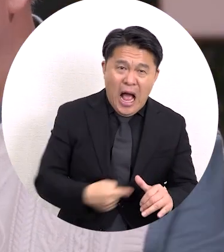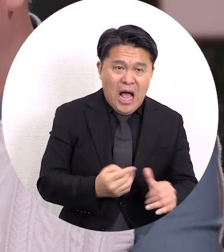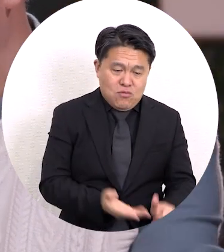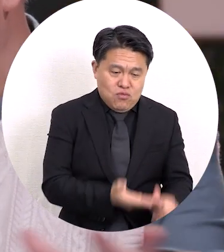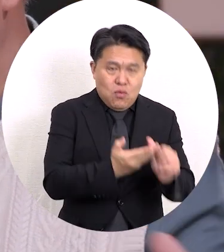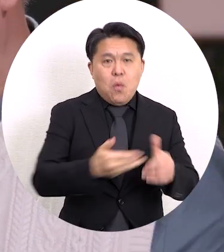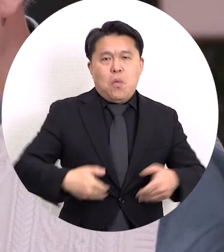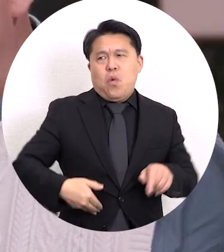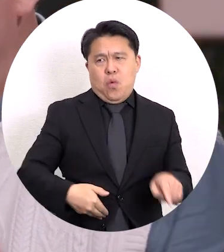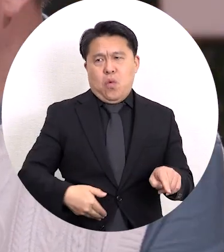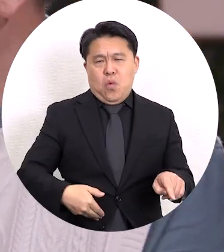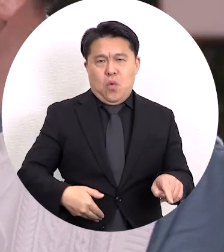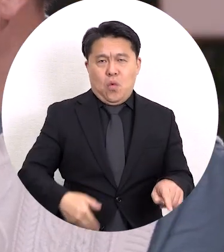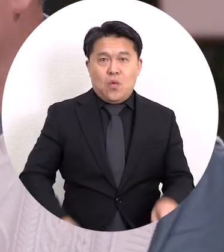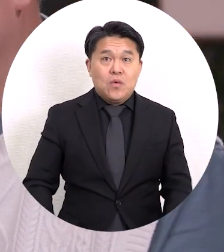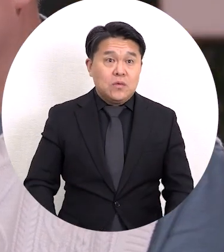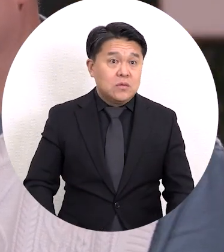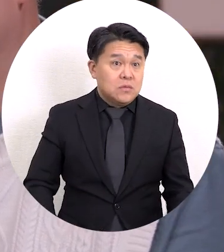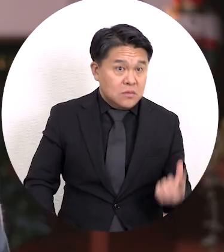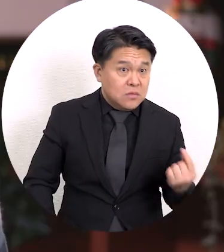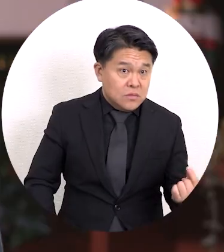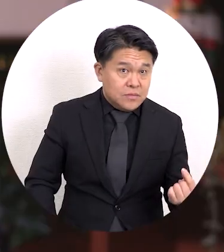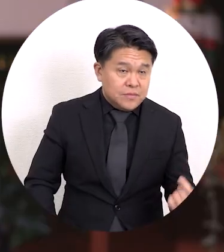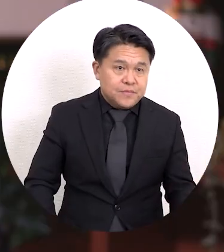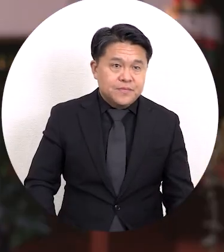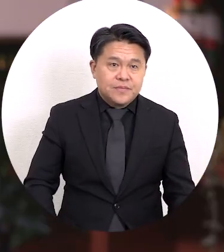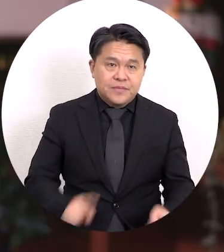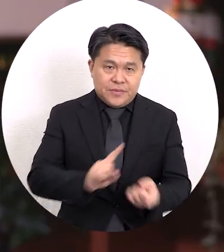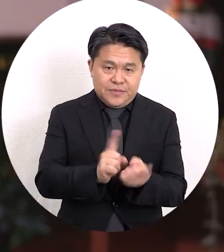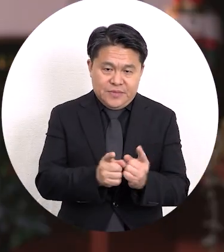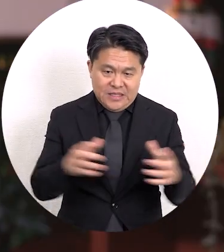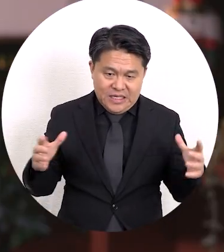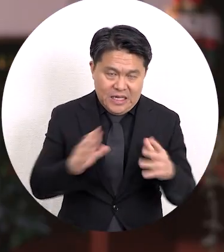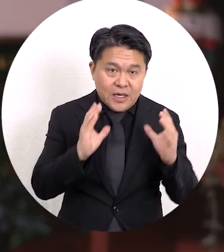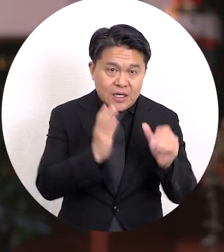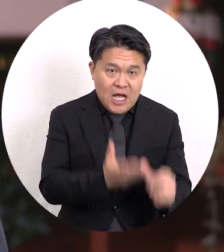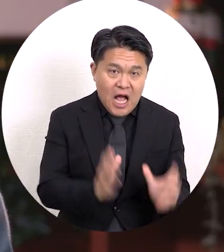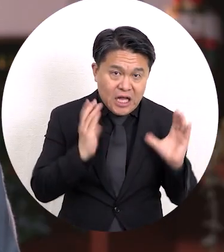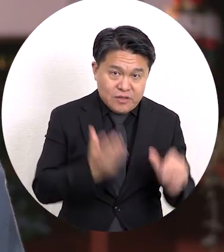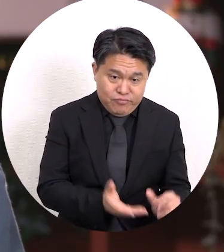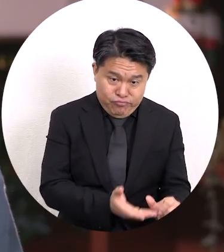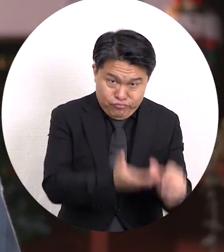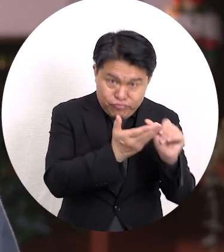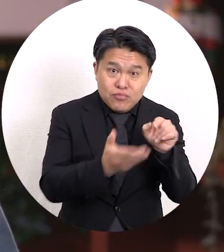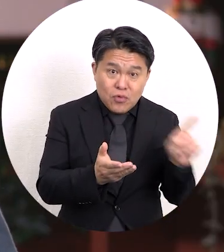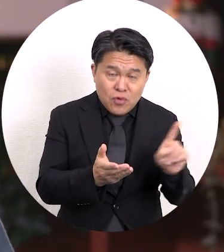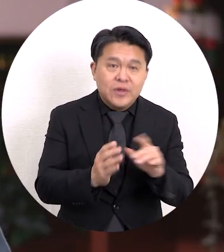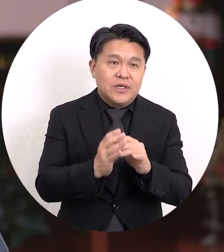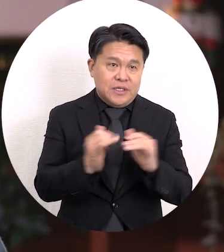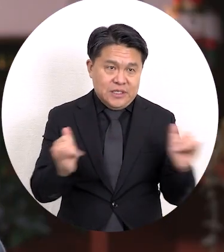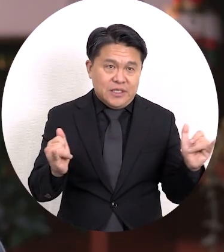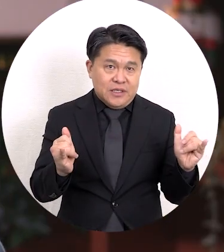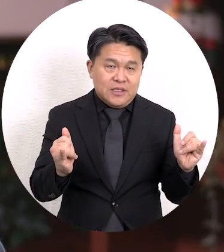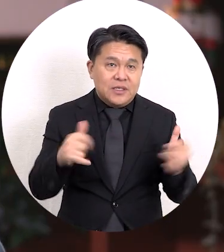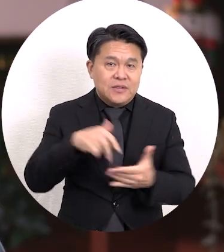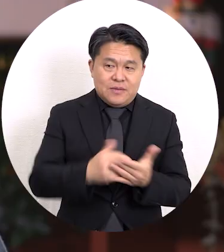The whole village has to raise the child. So, cooperative parenting has evolved significantly in humans.